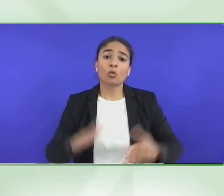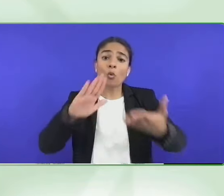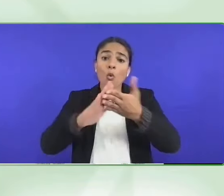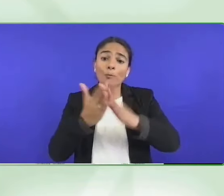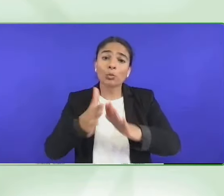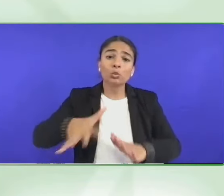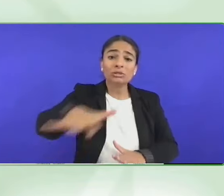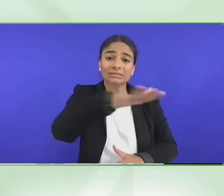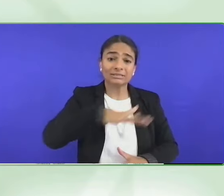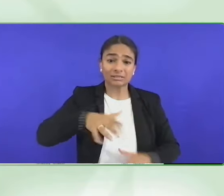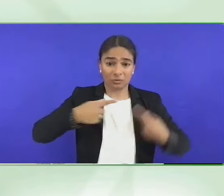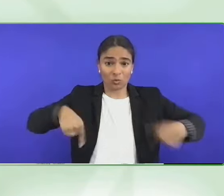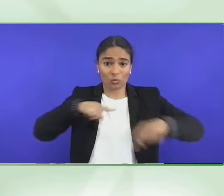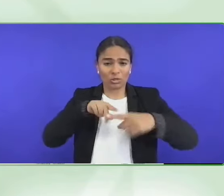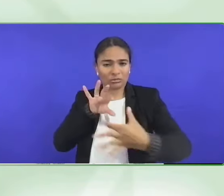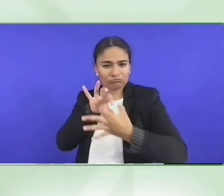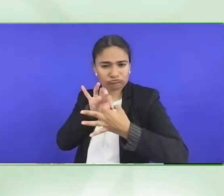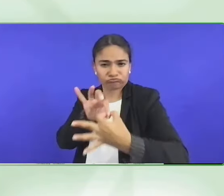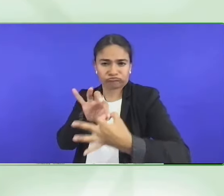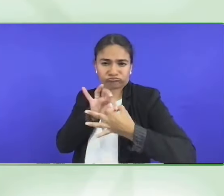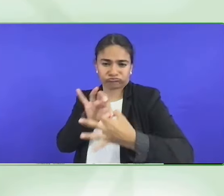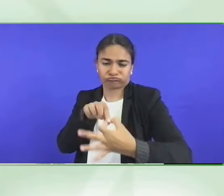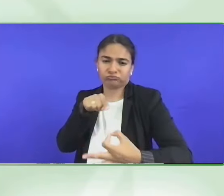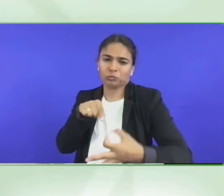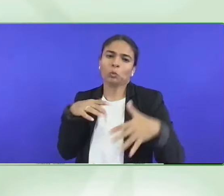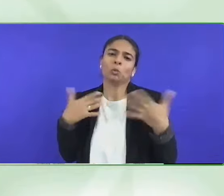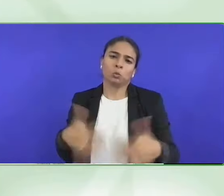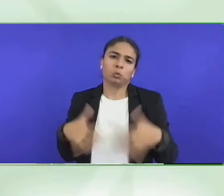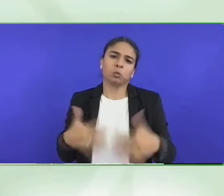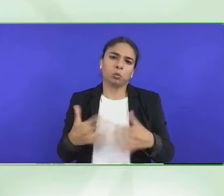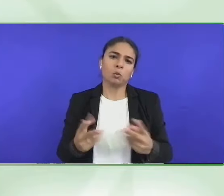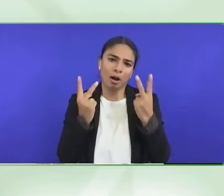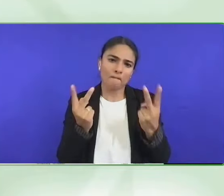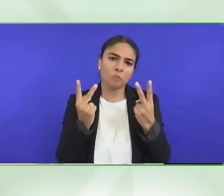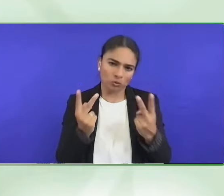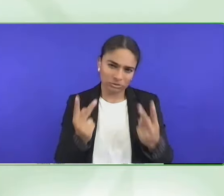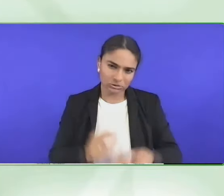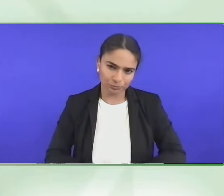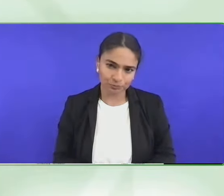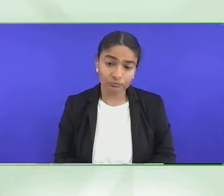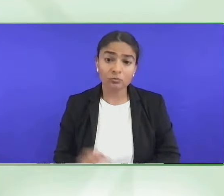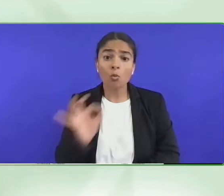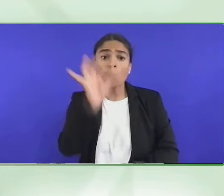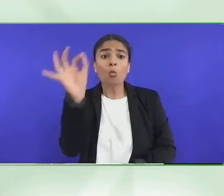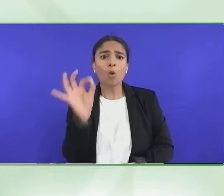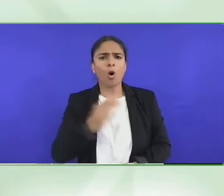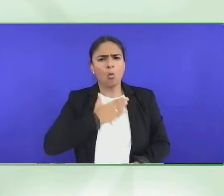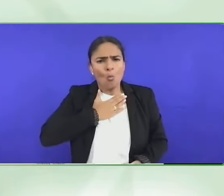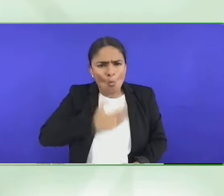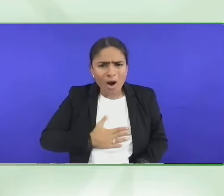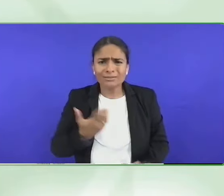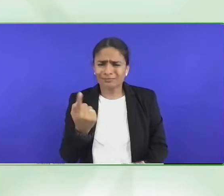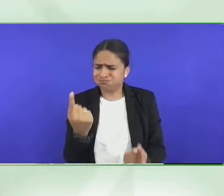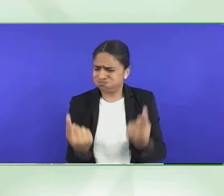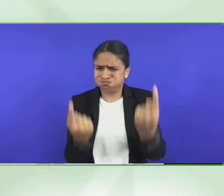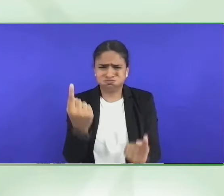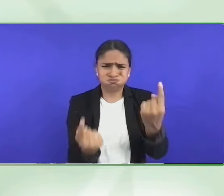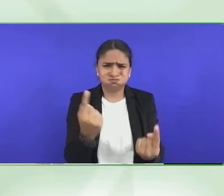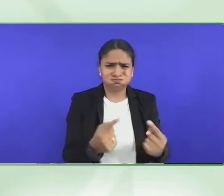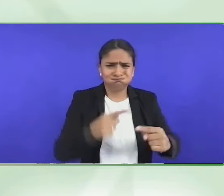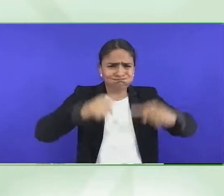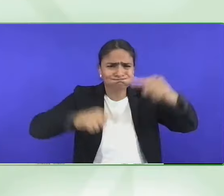We care about having the right people with the right skills, and